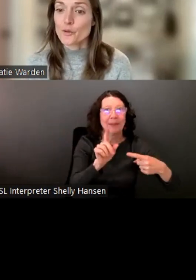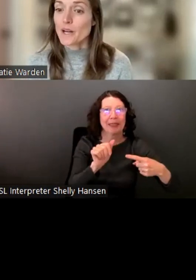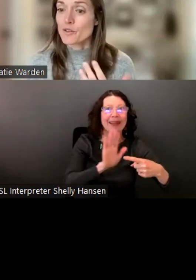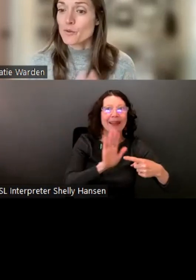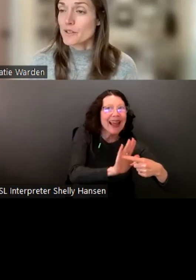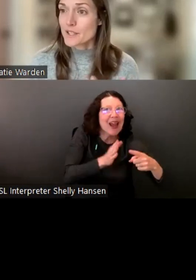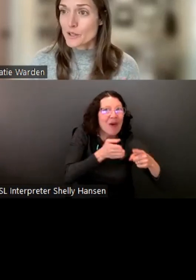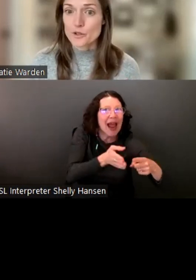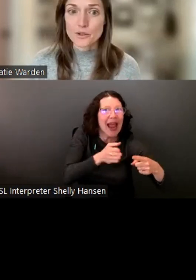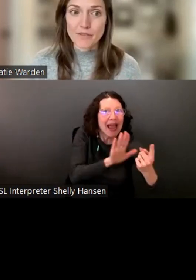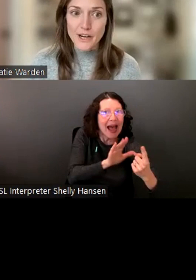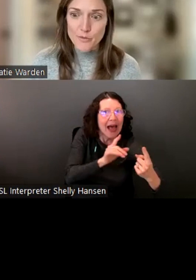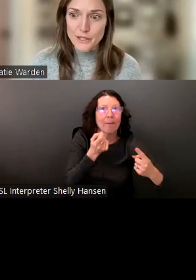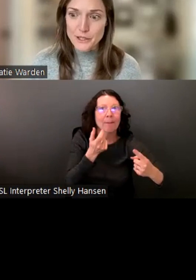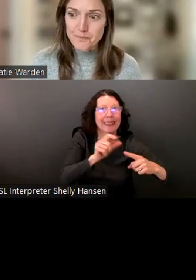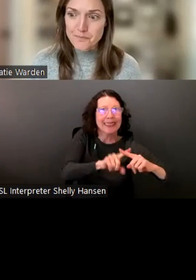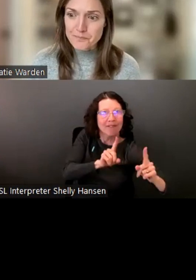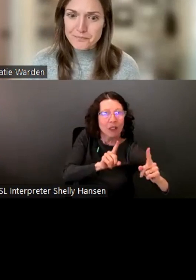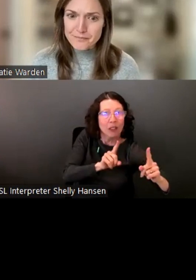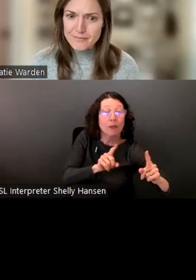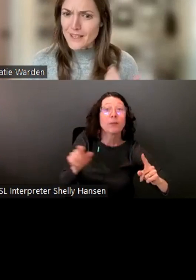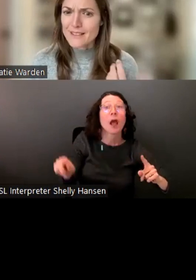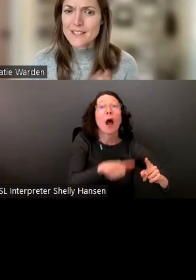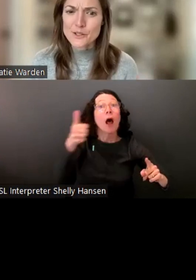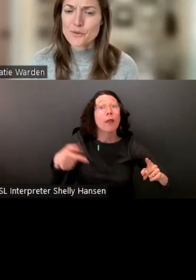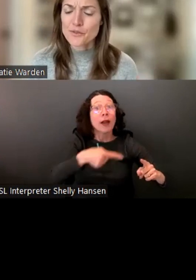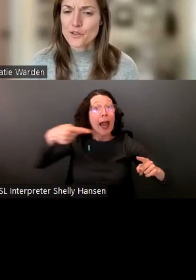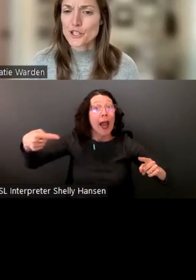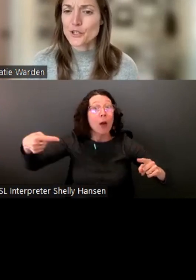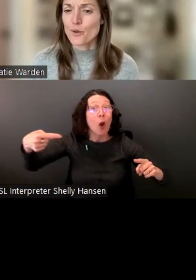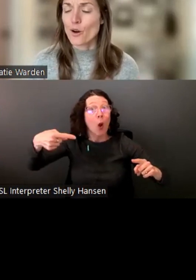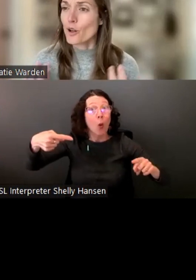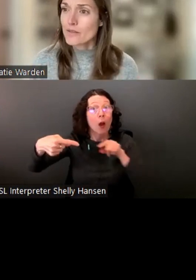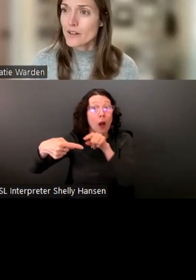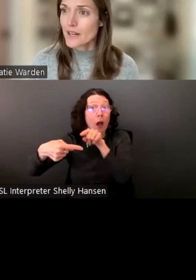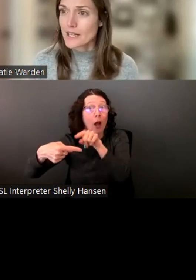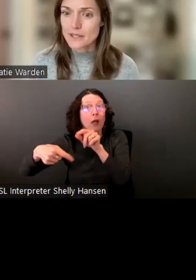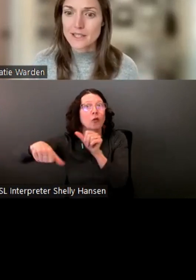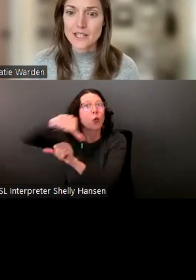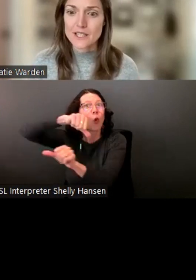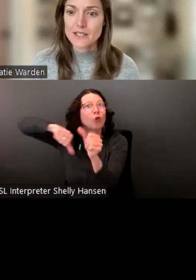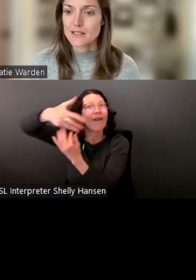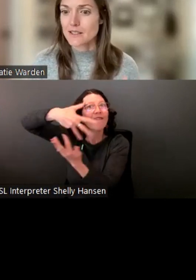we have the words social environment. And this is referring to all of our expectations,